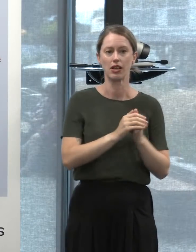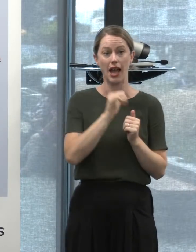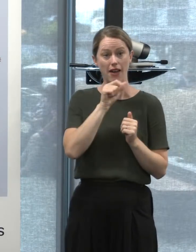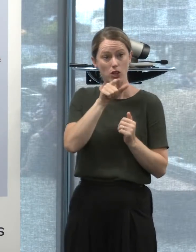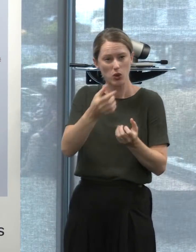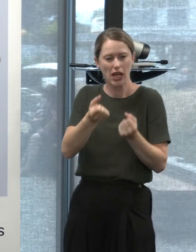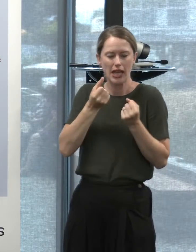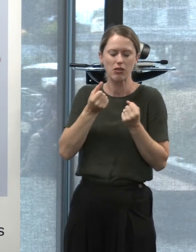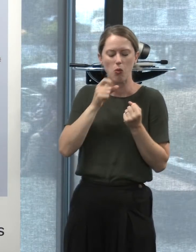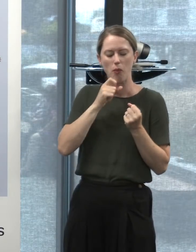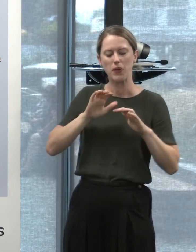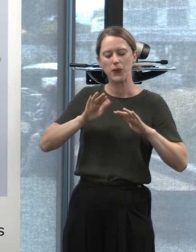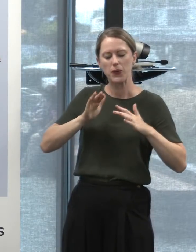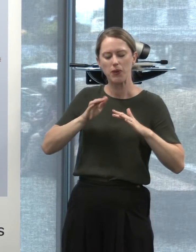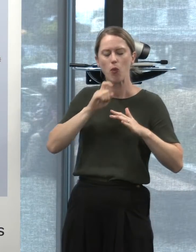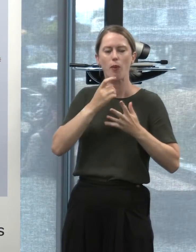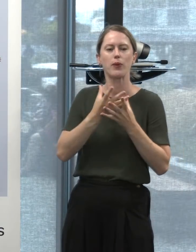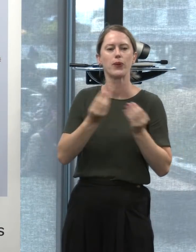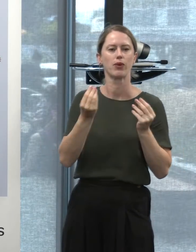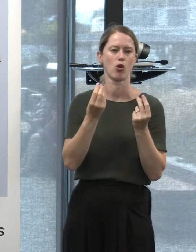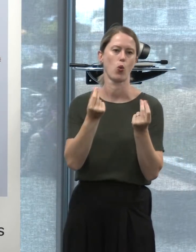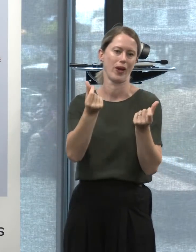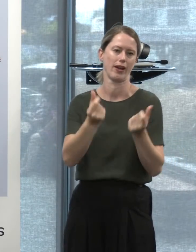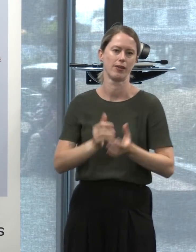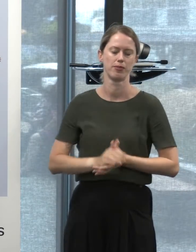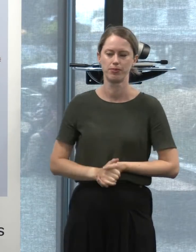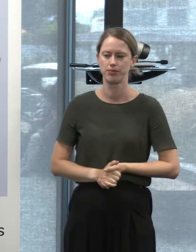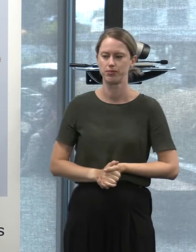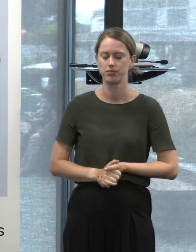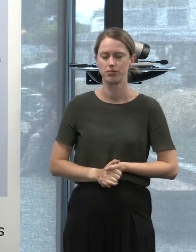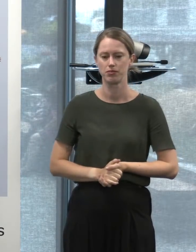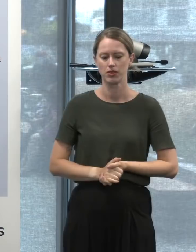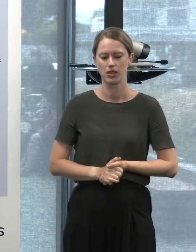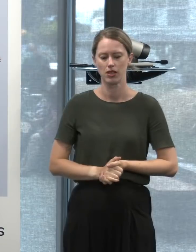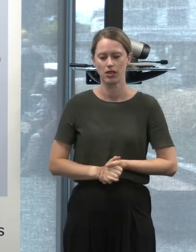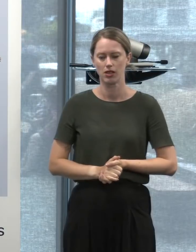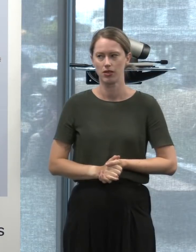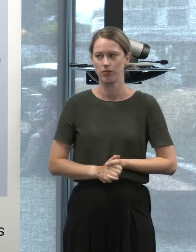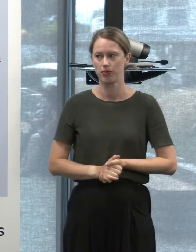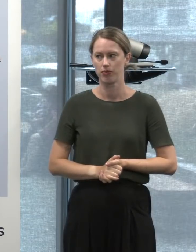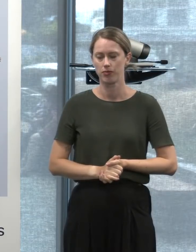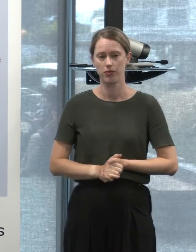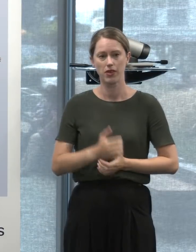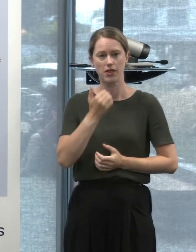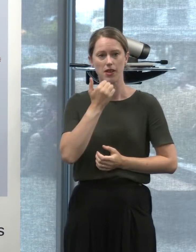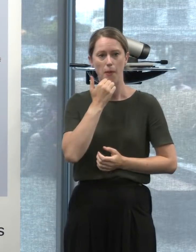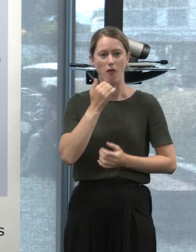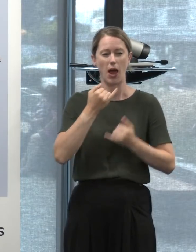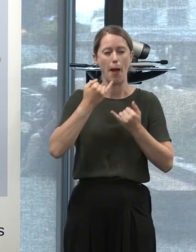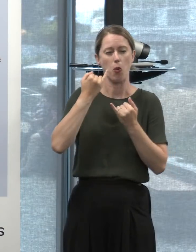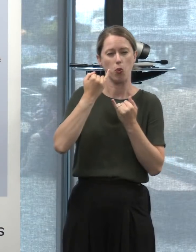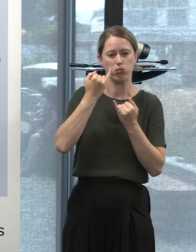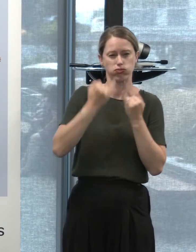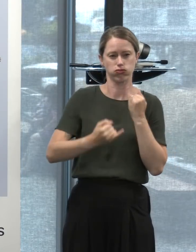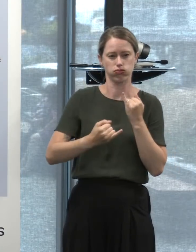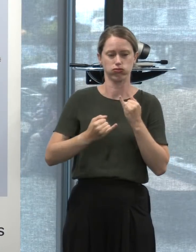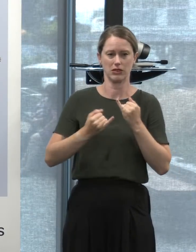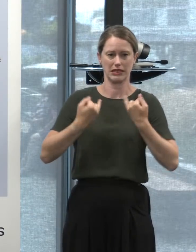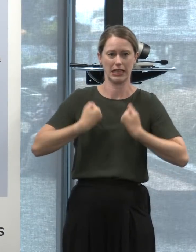effects such as muscle aches, pain at the injection site, headaches and nausea and so on. For most people who get these,